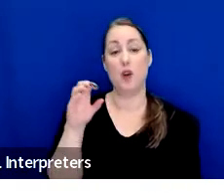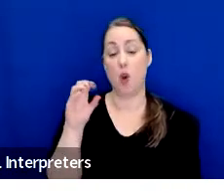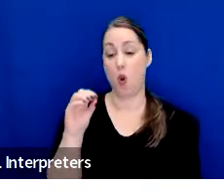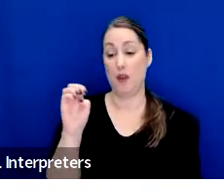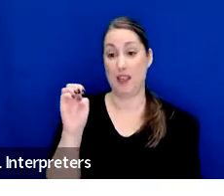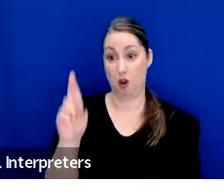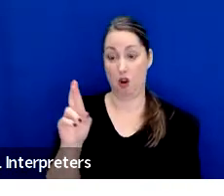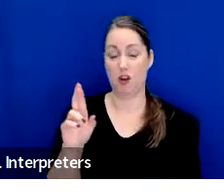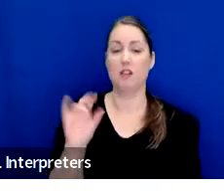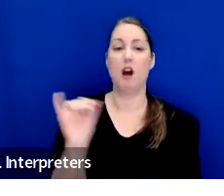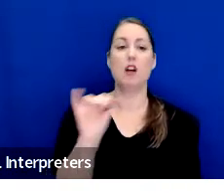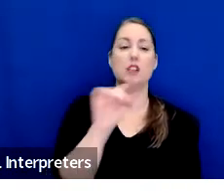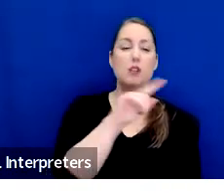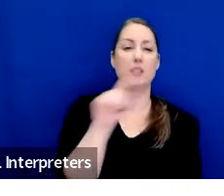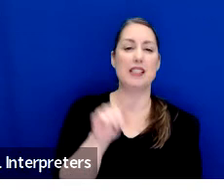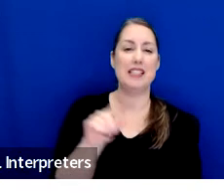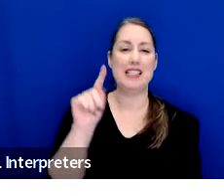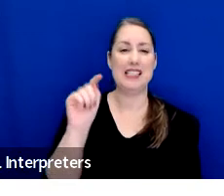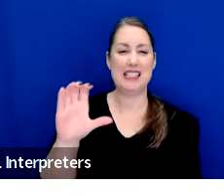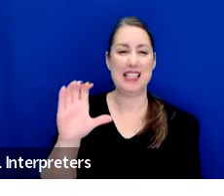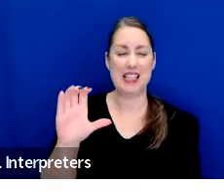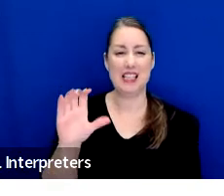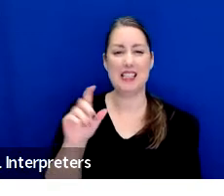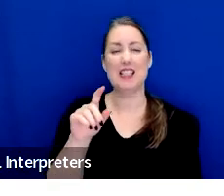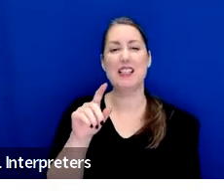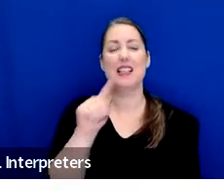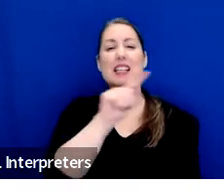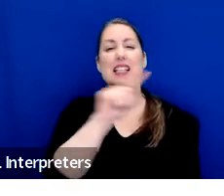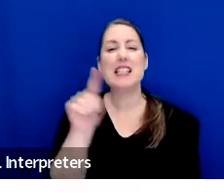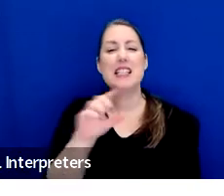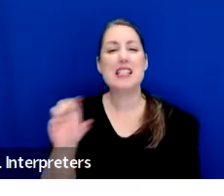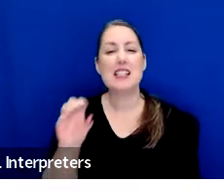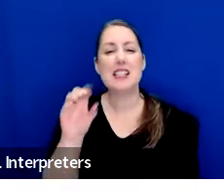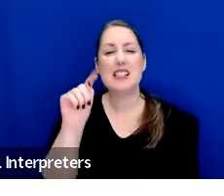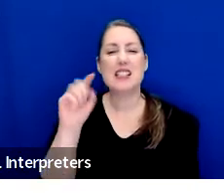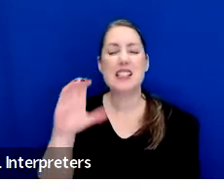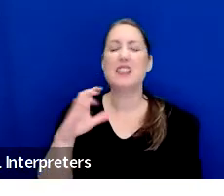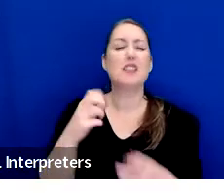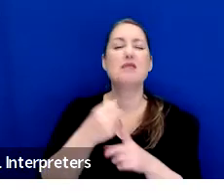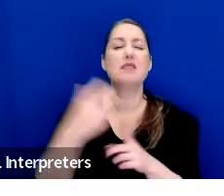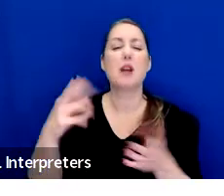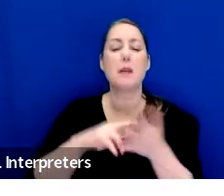So they're almost the same thing except Oyarzabal. The license is looking at the cost.